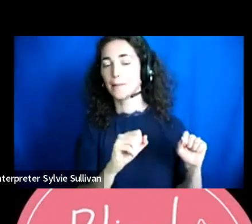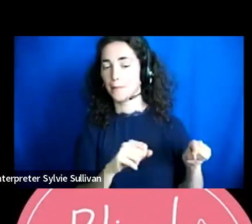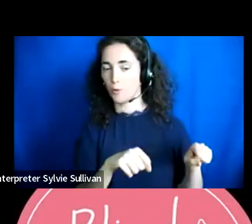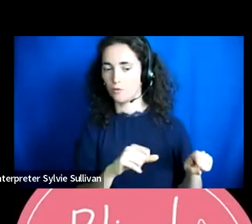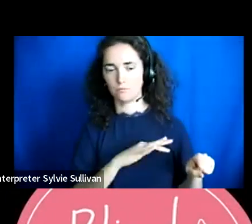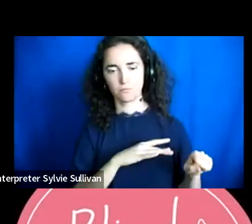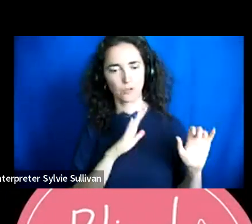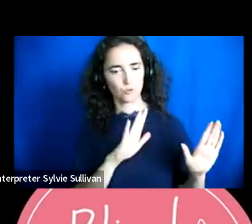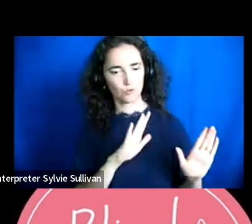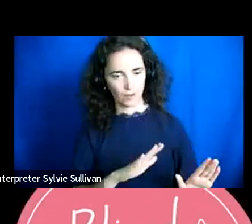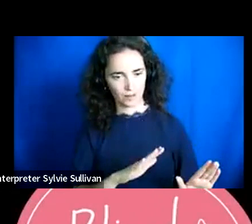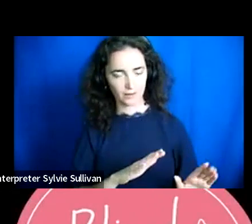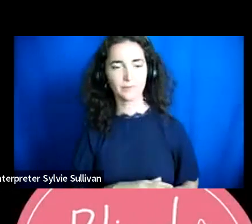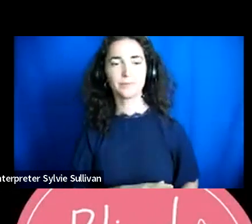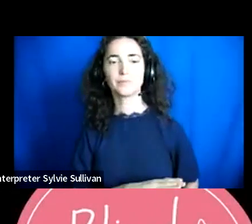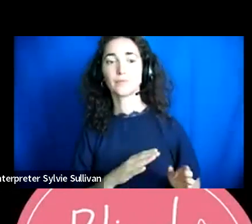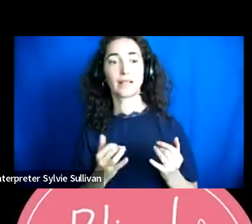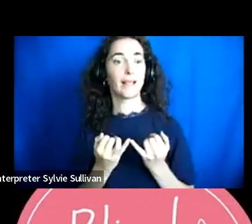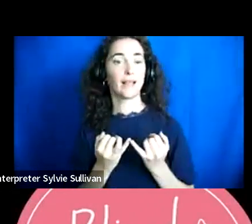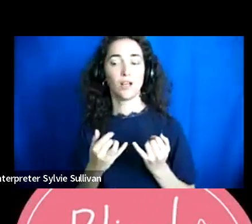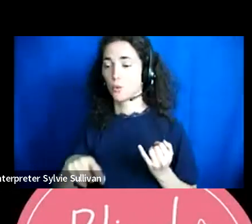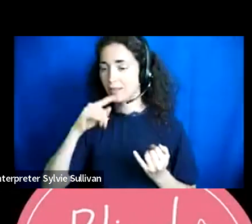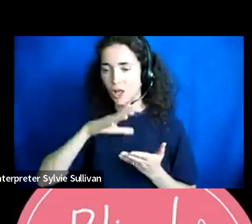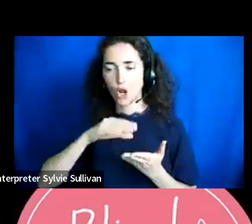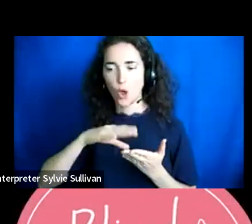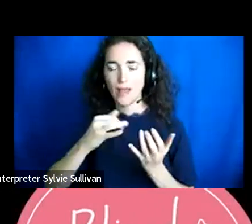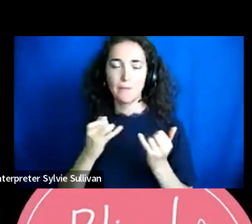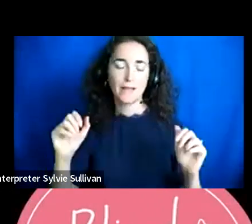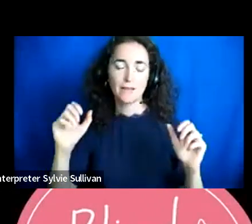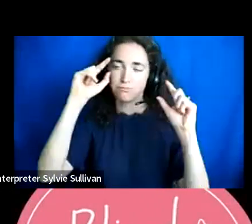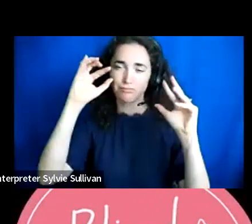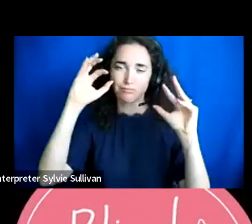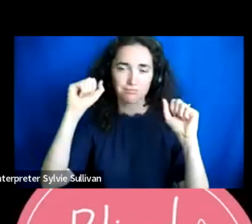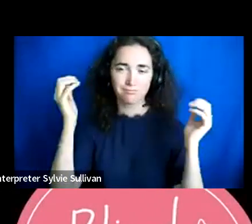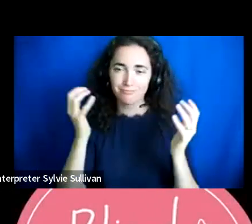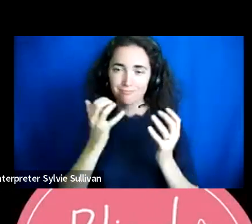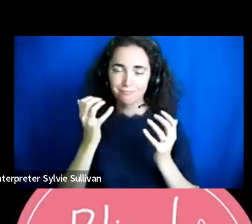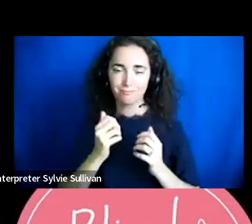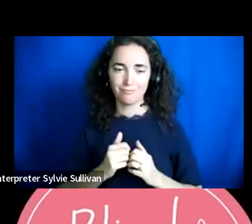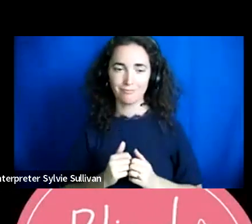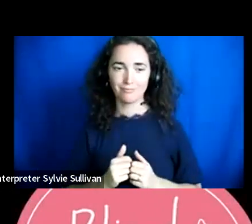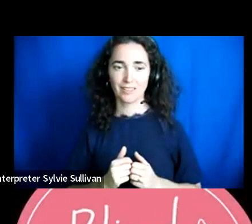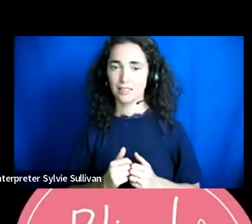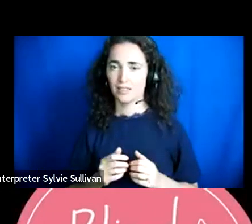The independence that these kids learn is amazing and it's invaluable.